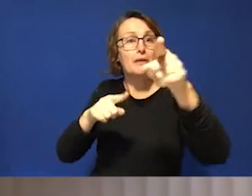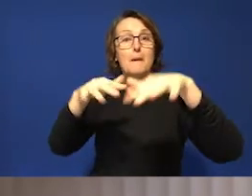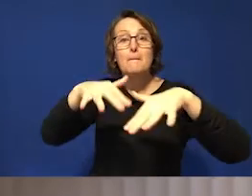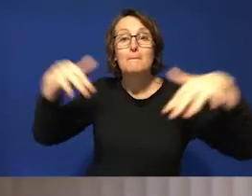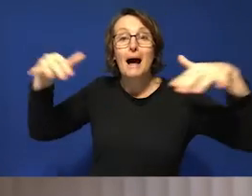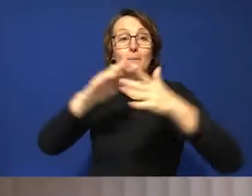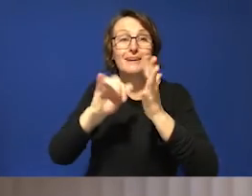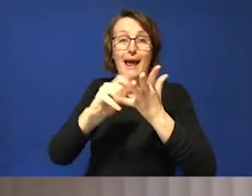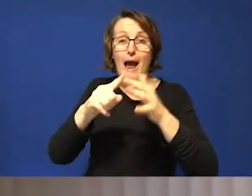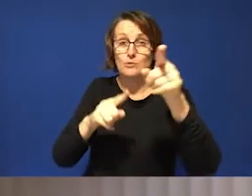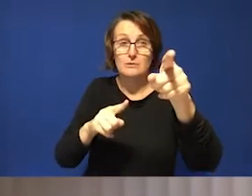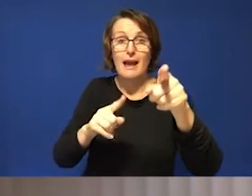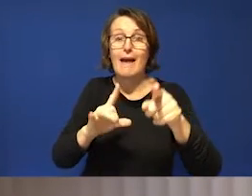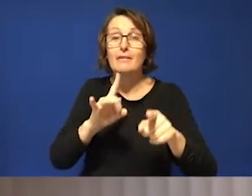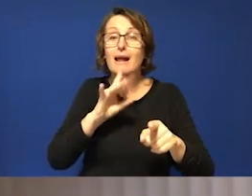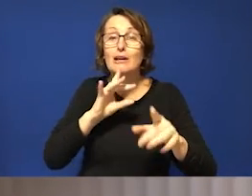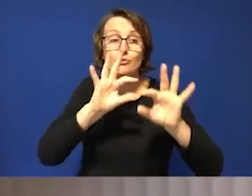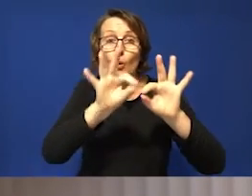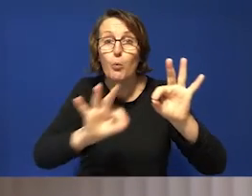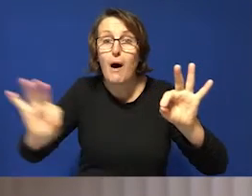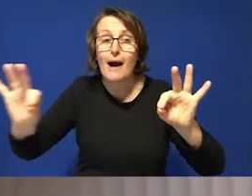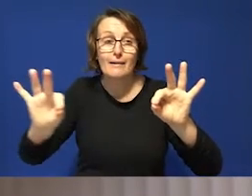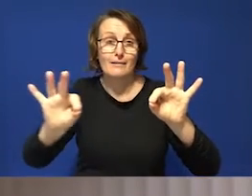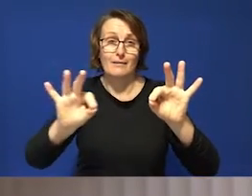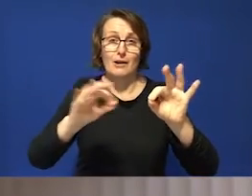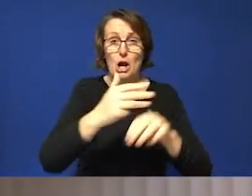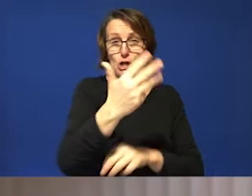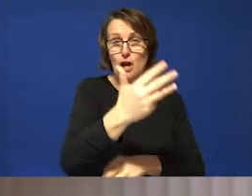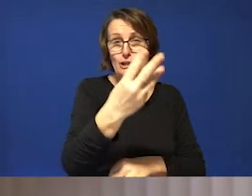which has 1930s wiring in it, everything's LED,